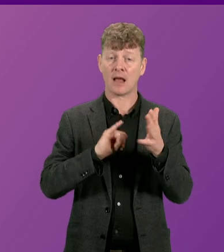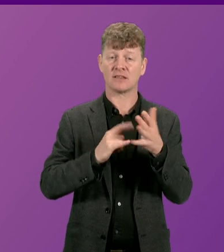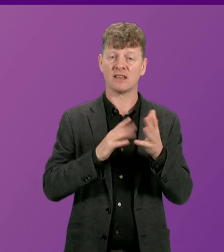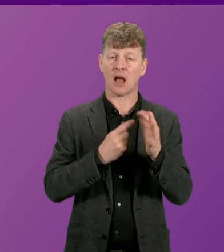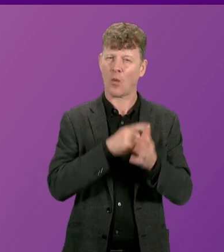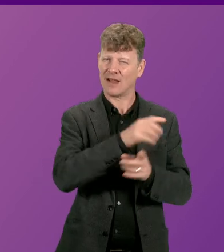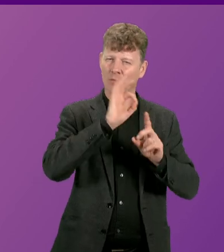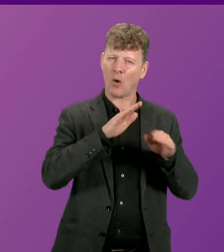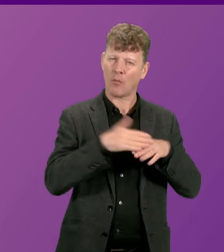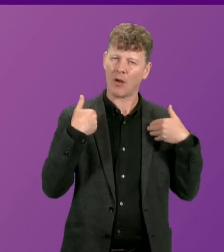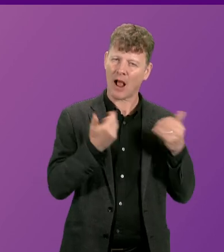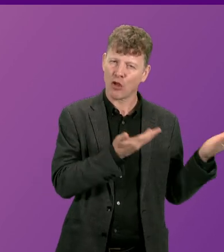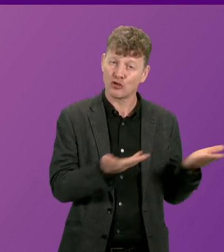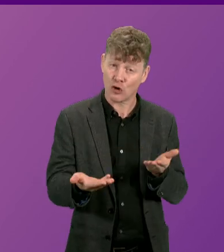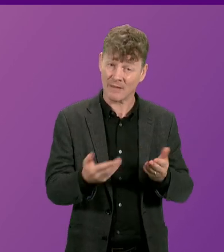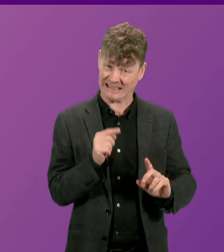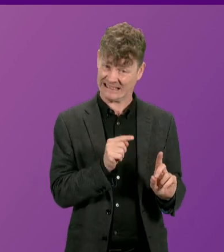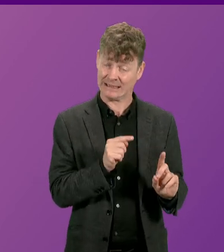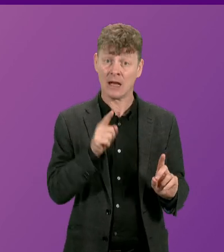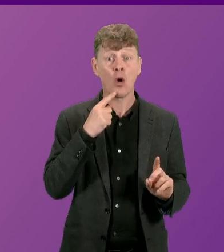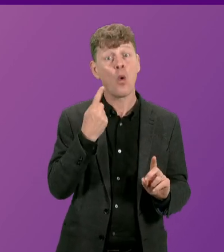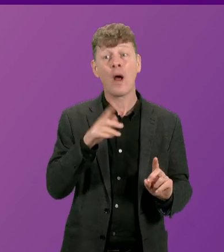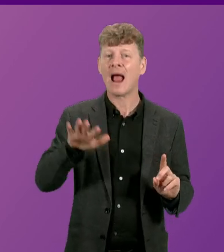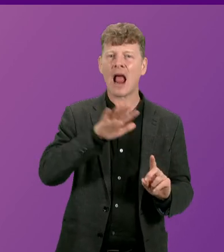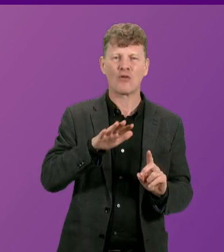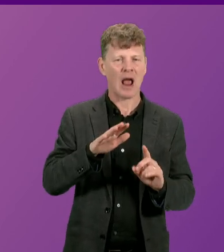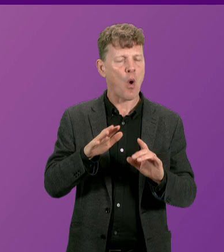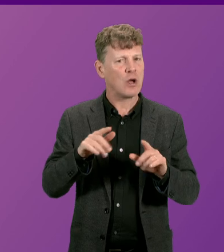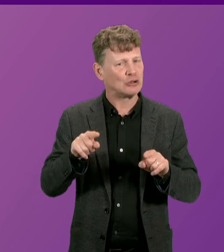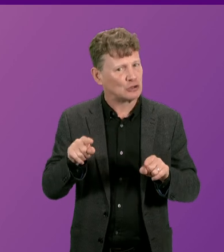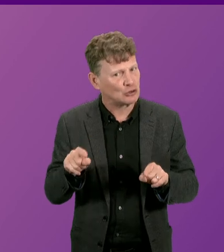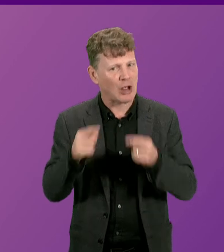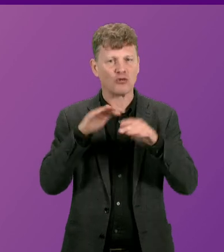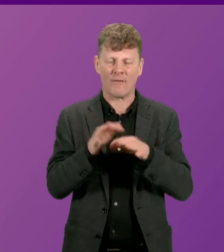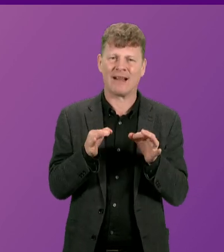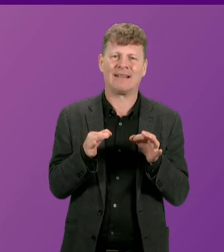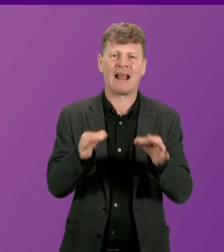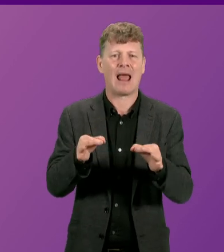one of the areas that face the greatest challenge in relation to delayed discharge is the Highlands.